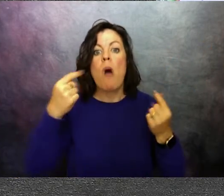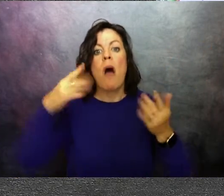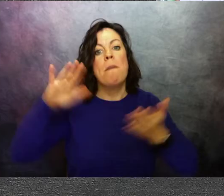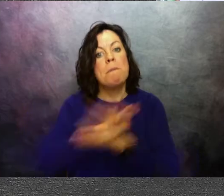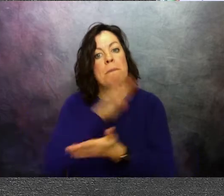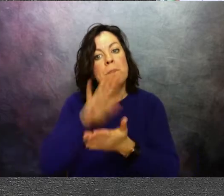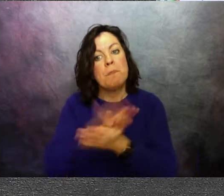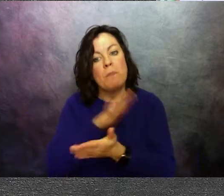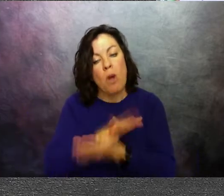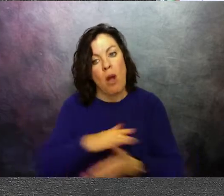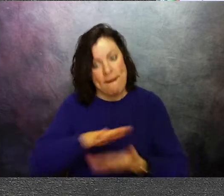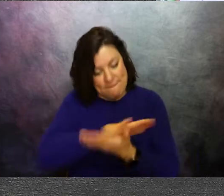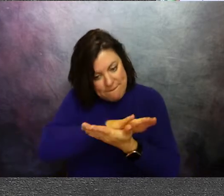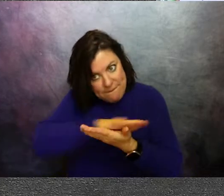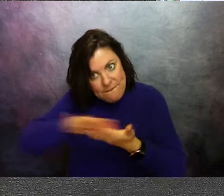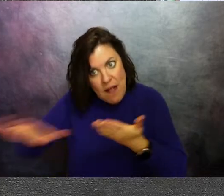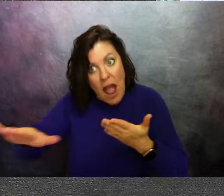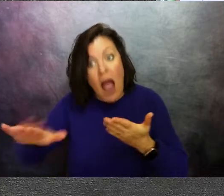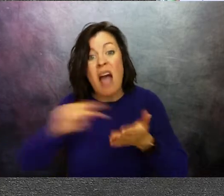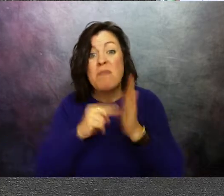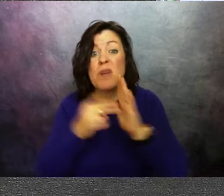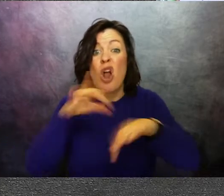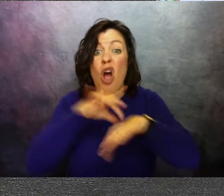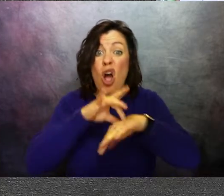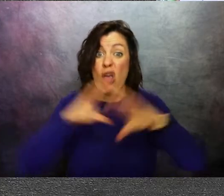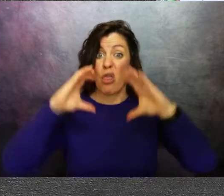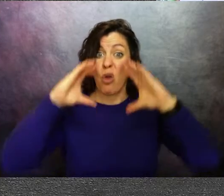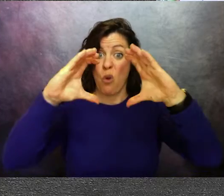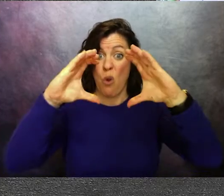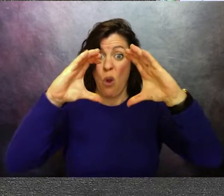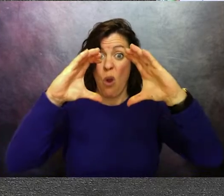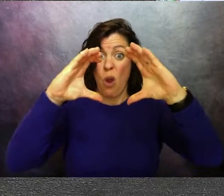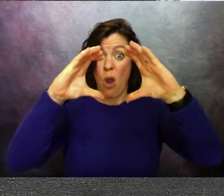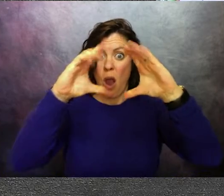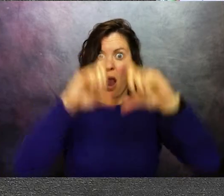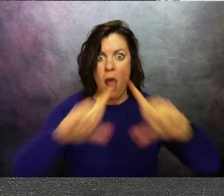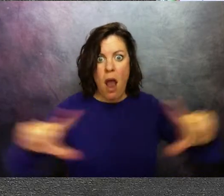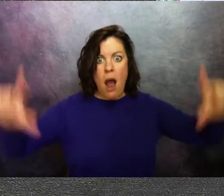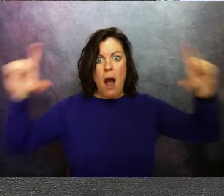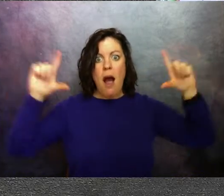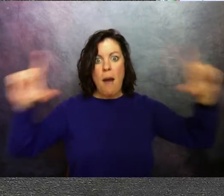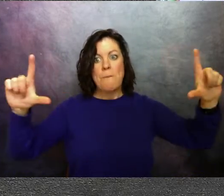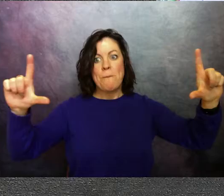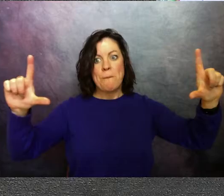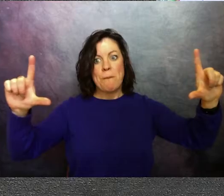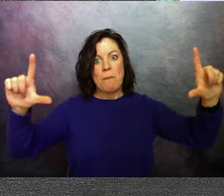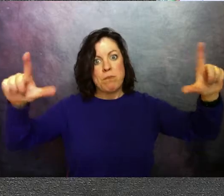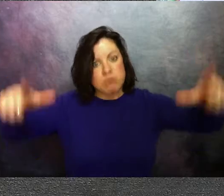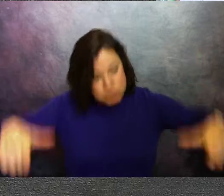A map is a flat picture of a place. It's a drawing of a place.